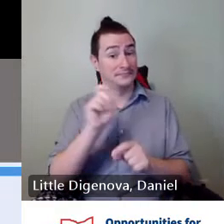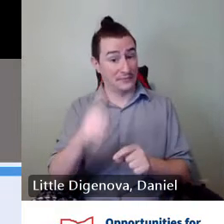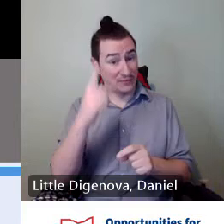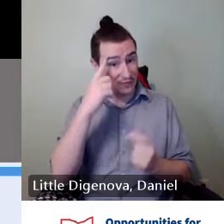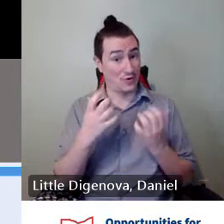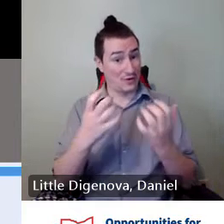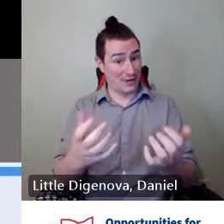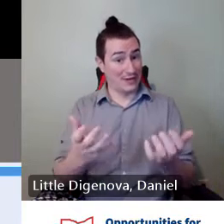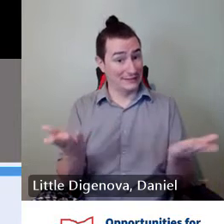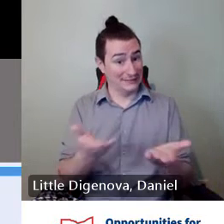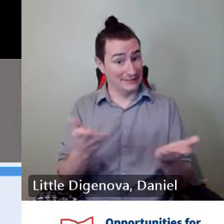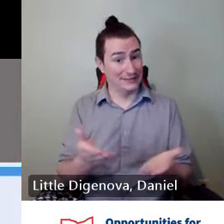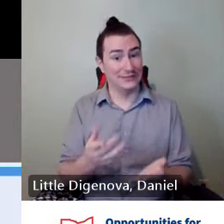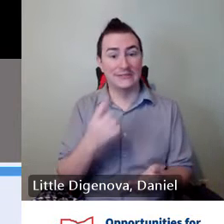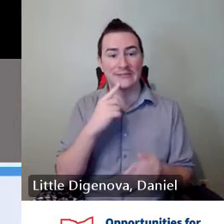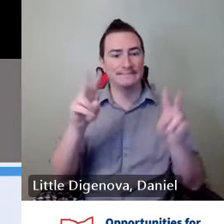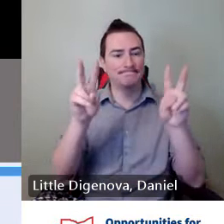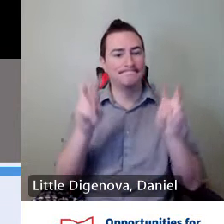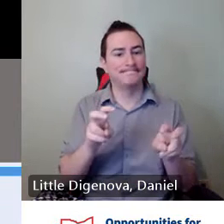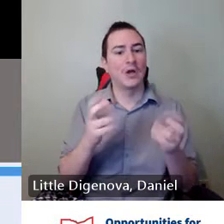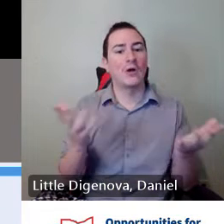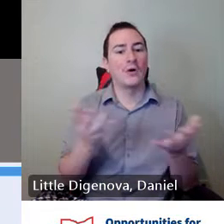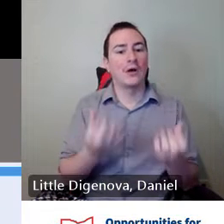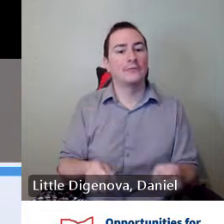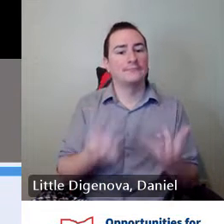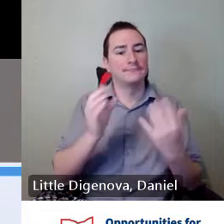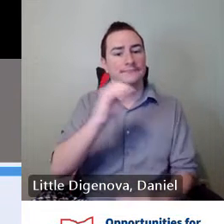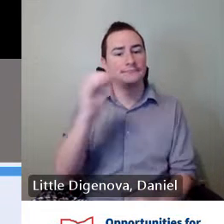What percentage of employees with a disability have an invisible disability?